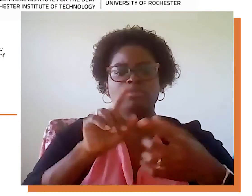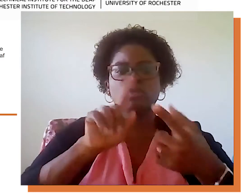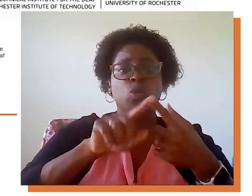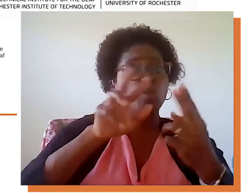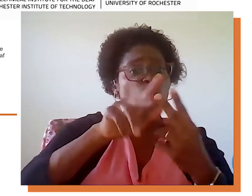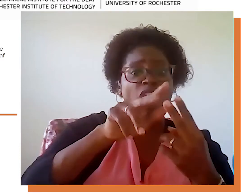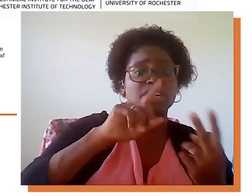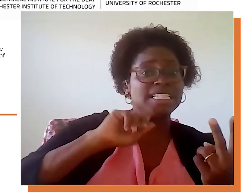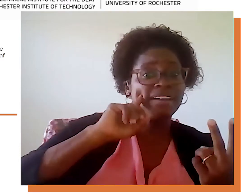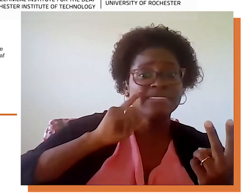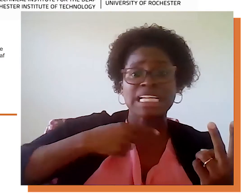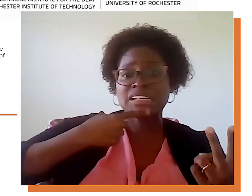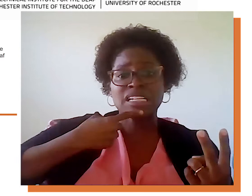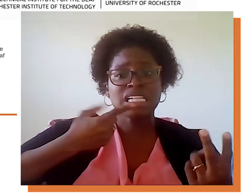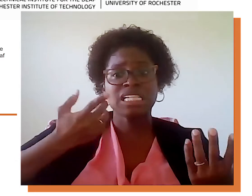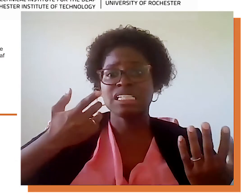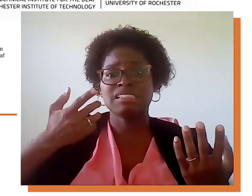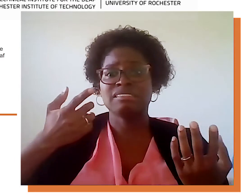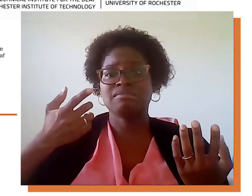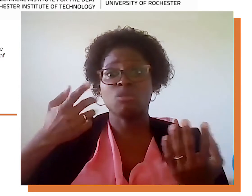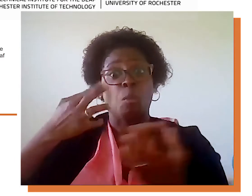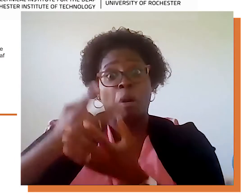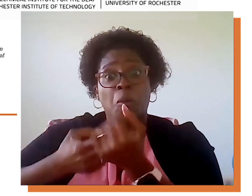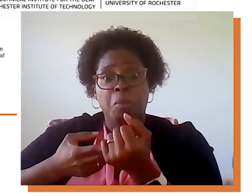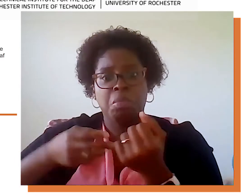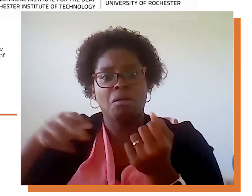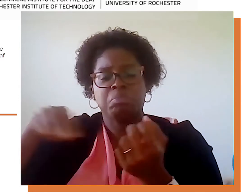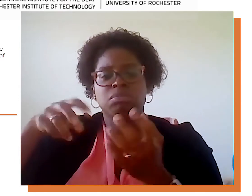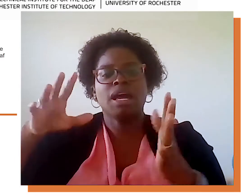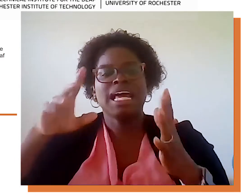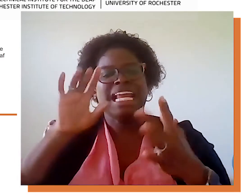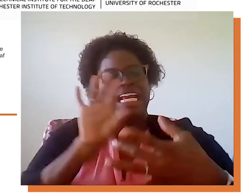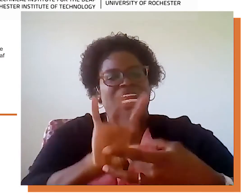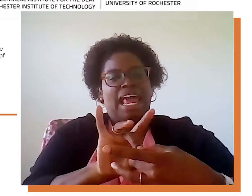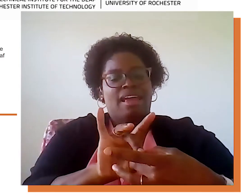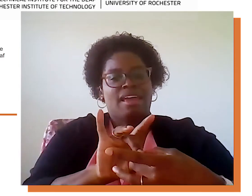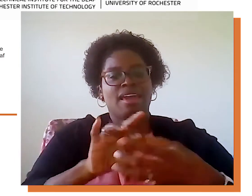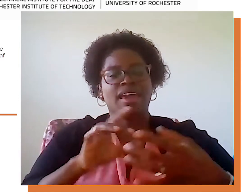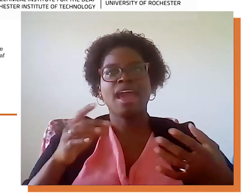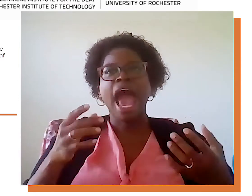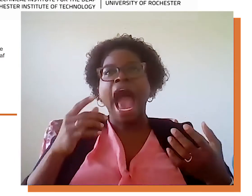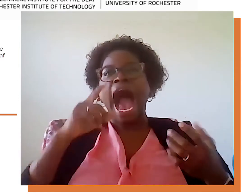is having a sense of belonging. It doesn't matter if a person is deaf or hearing or somewhere in between.